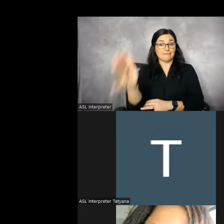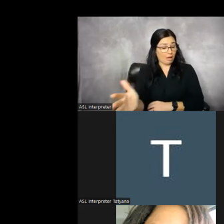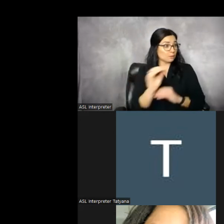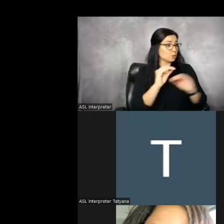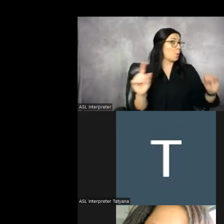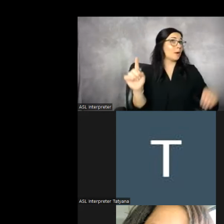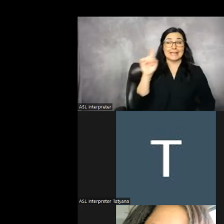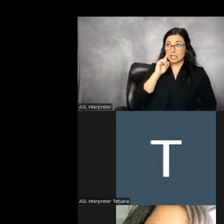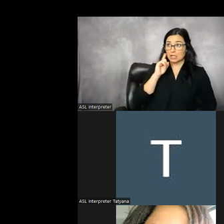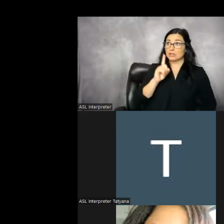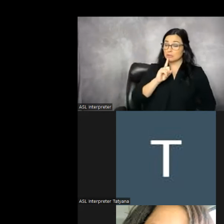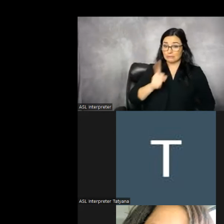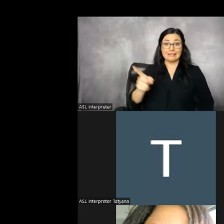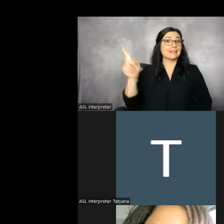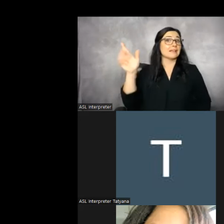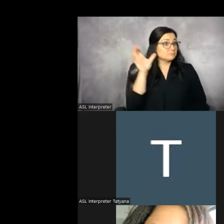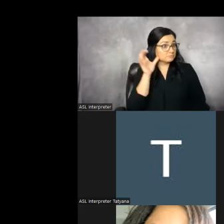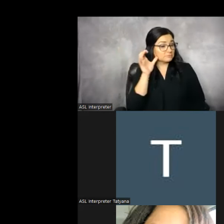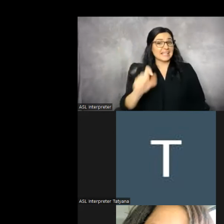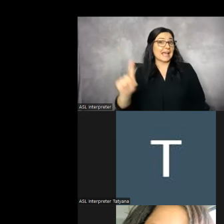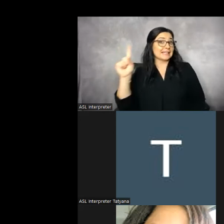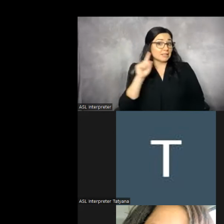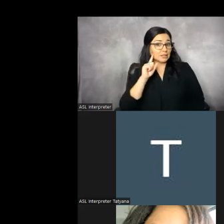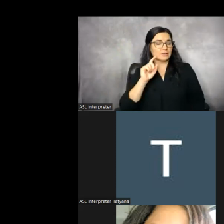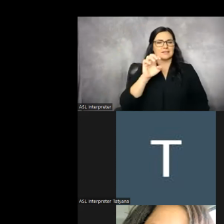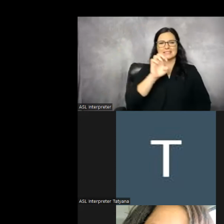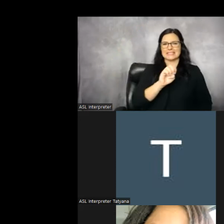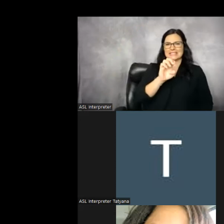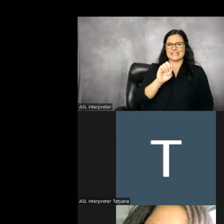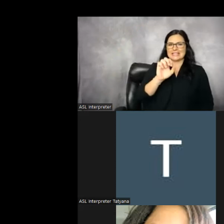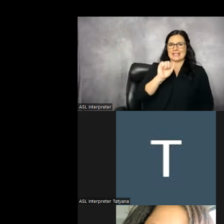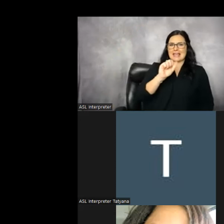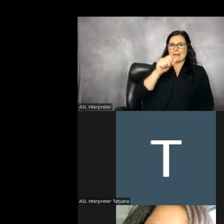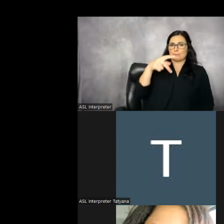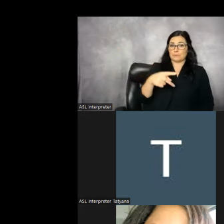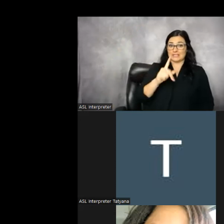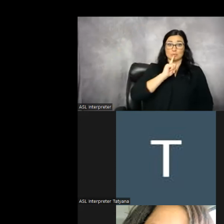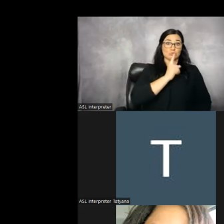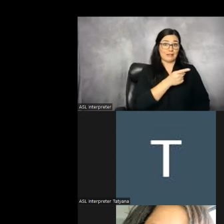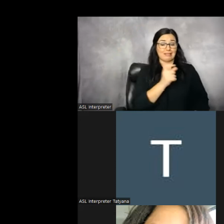Correspondingly, is an EEAAP really an EEAAP if no one even knows it exists?